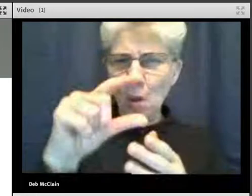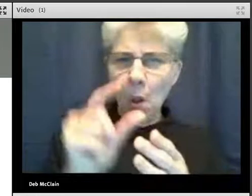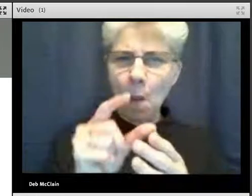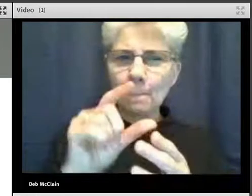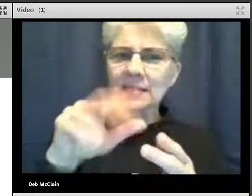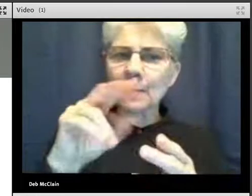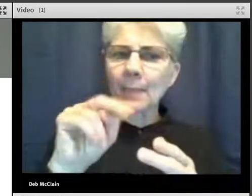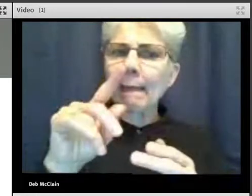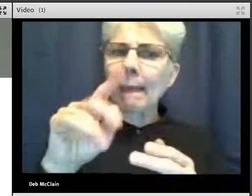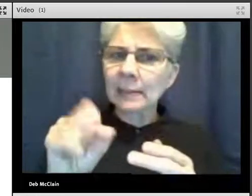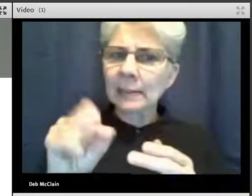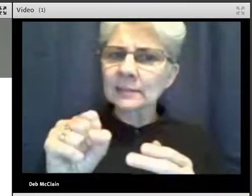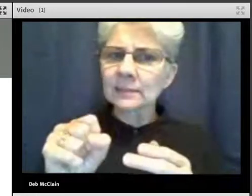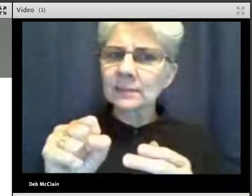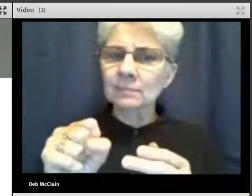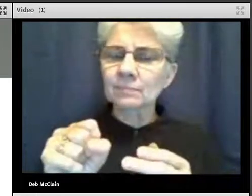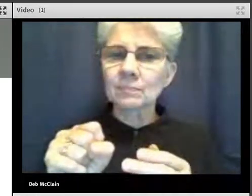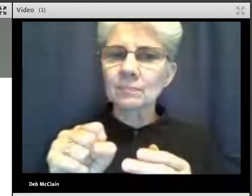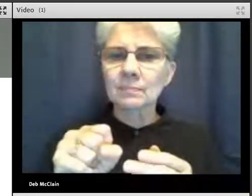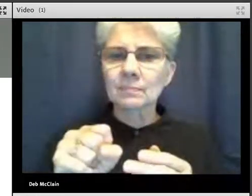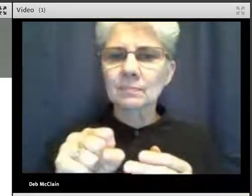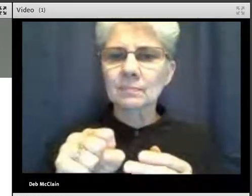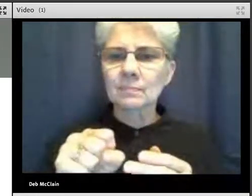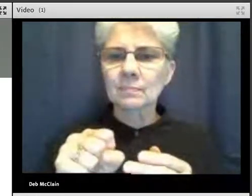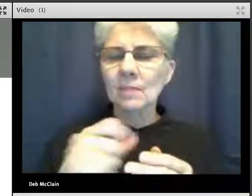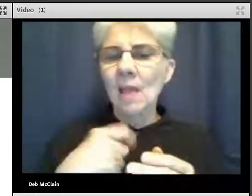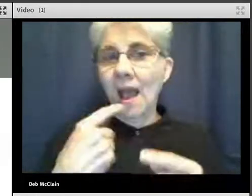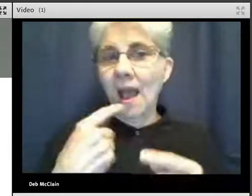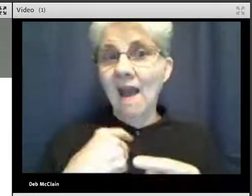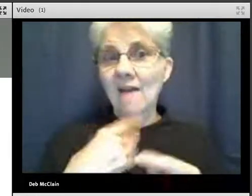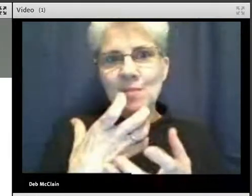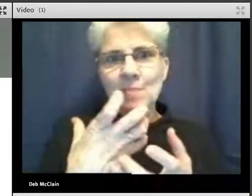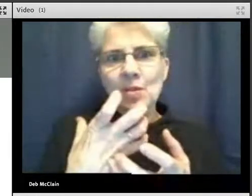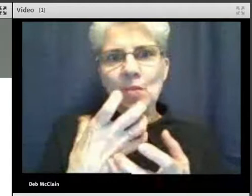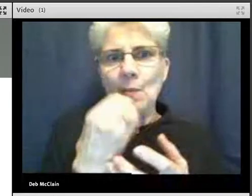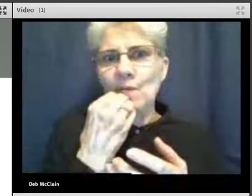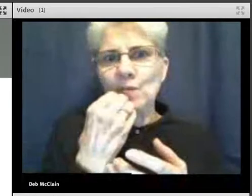it's really small, but it's pancakes, which I have been in the mood for all day,